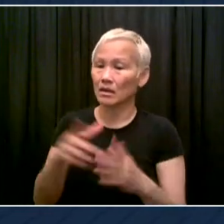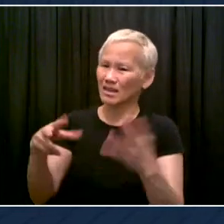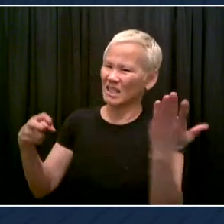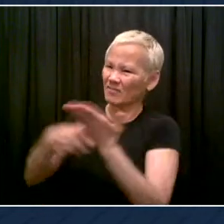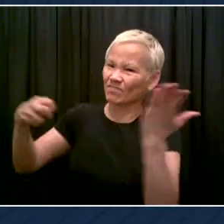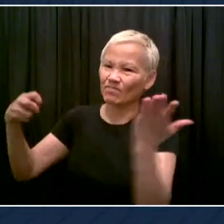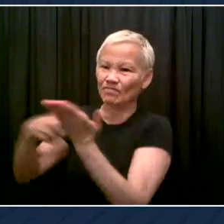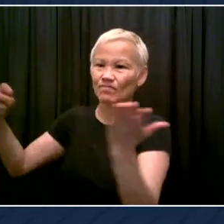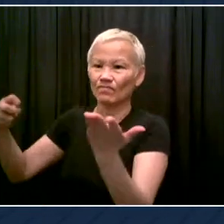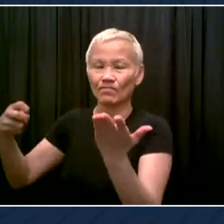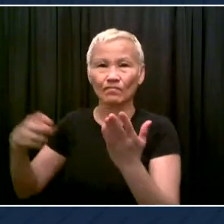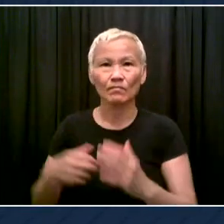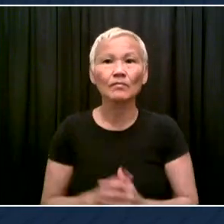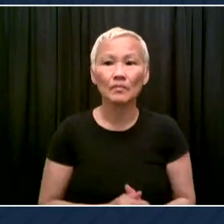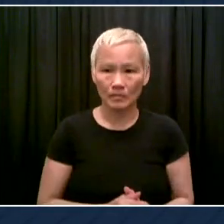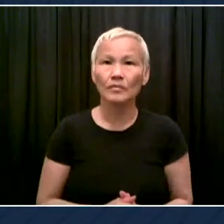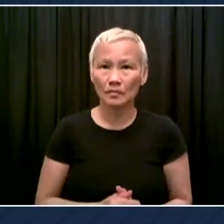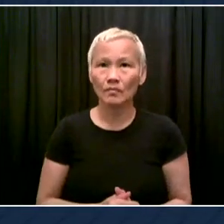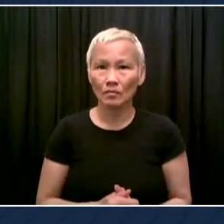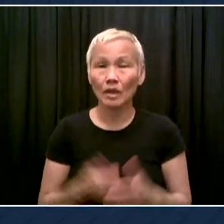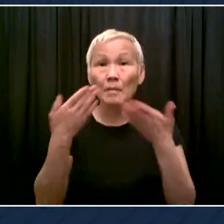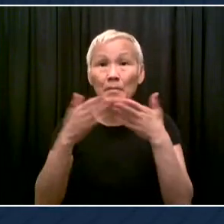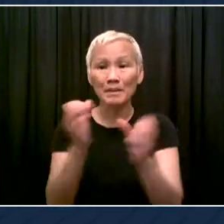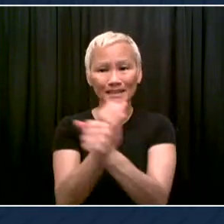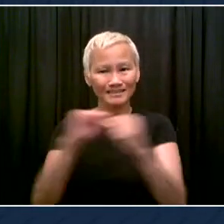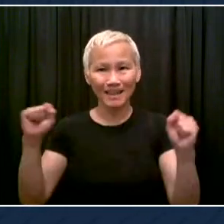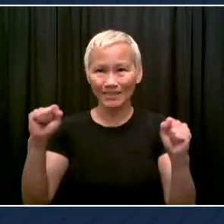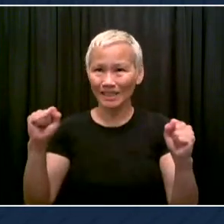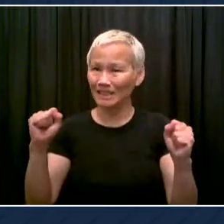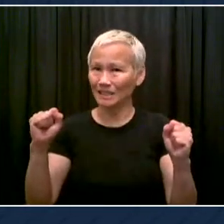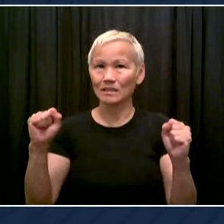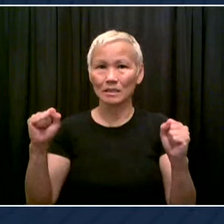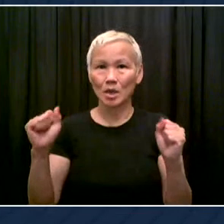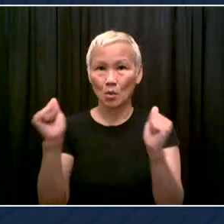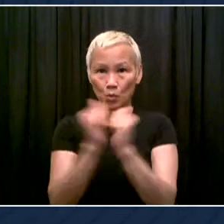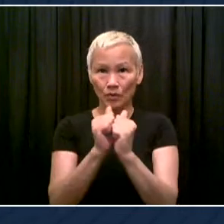NEW YORK IN THE FIRST PLACE. IS GOING TO GO A LONG WAY TO